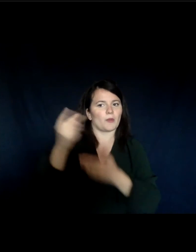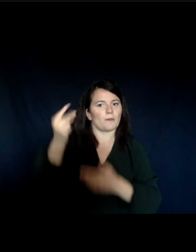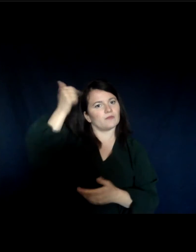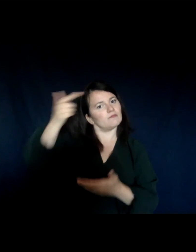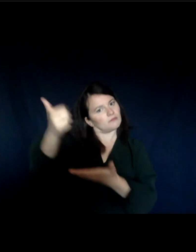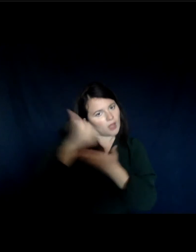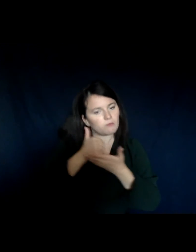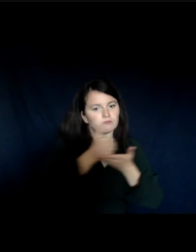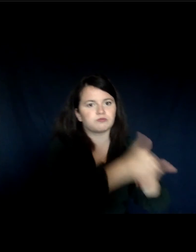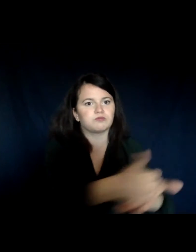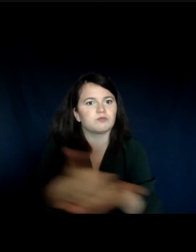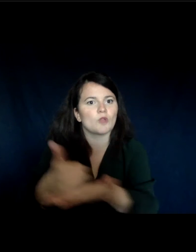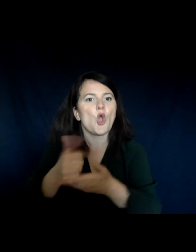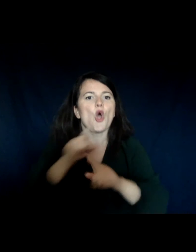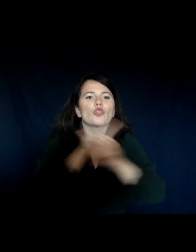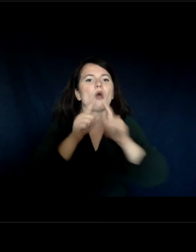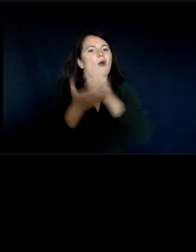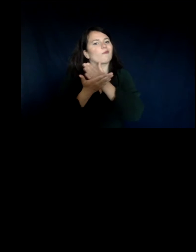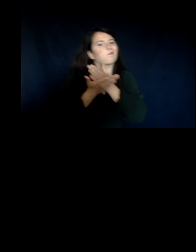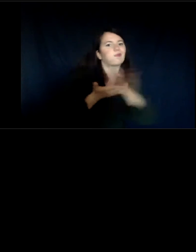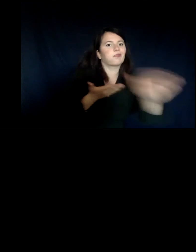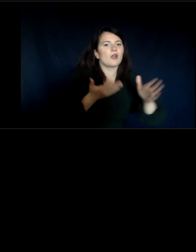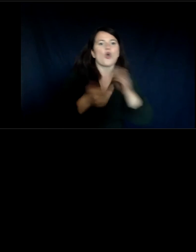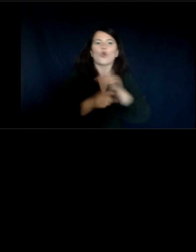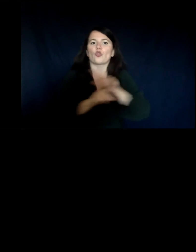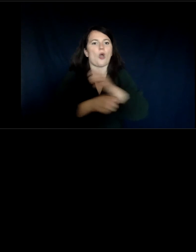Thank you very much for offering me the opportunity to speak.